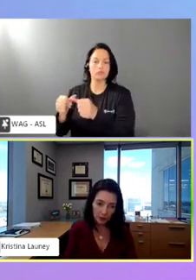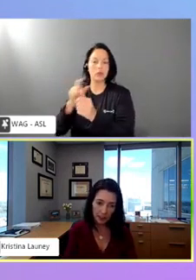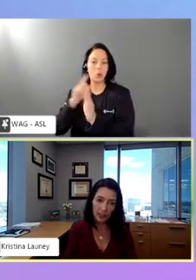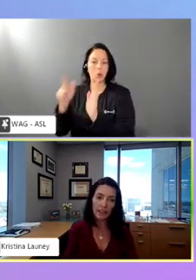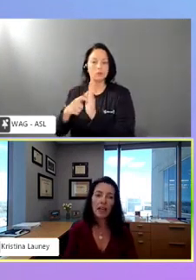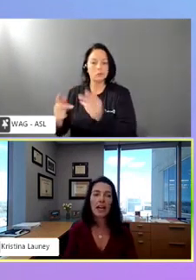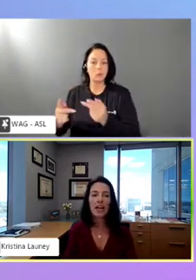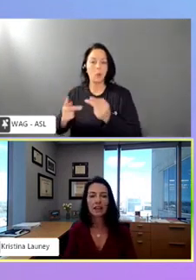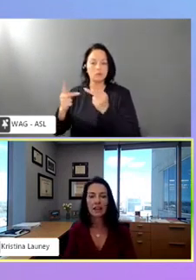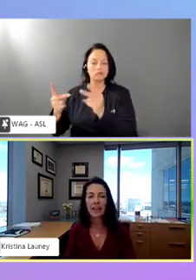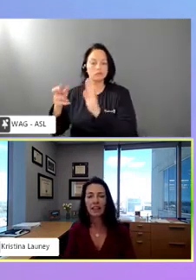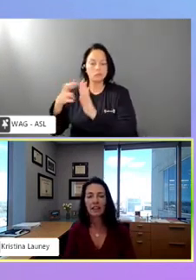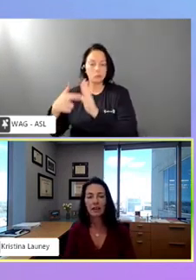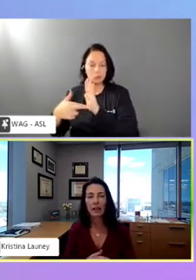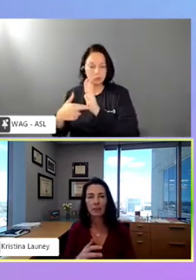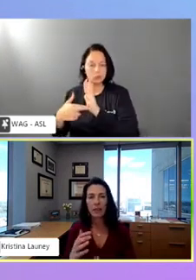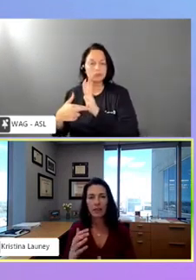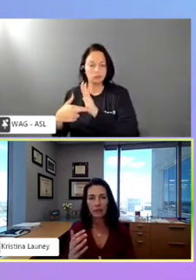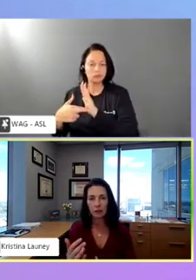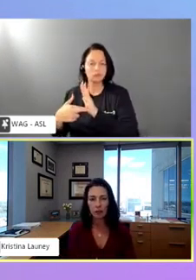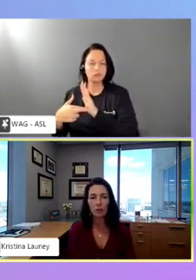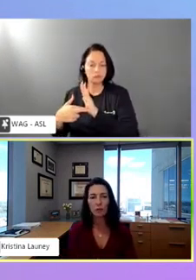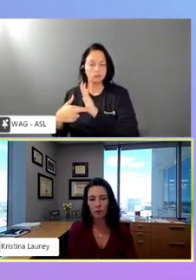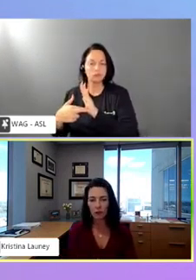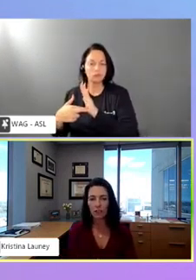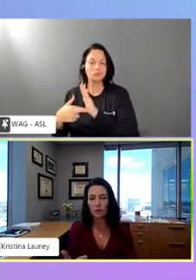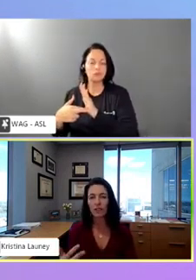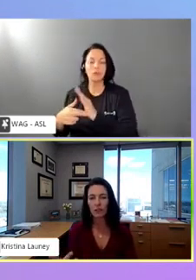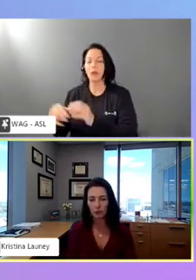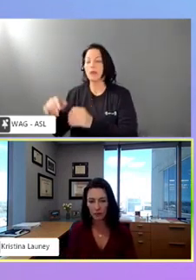that by April 2023, next month, the DOJ would issue a